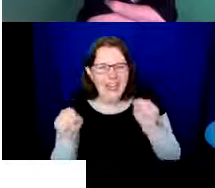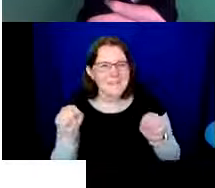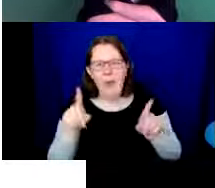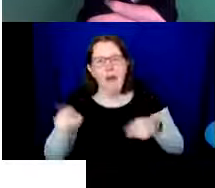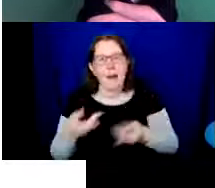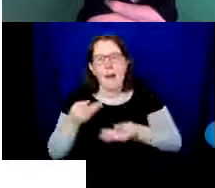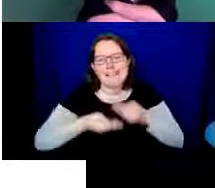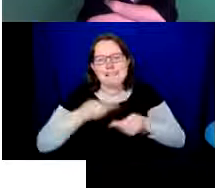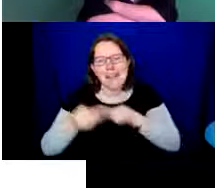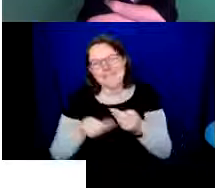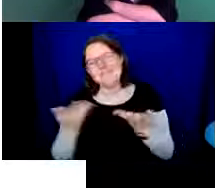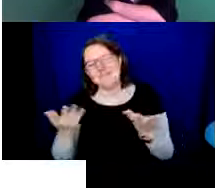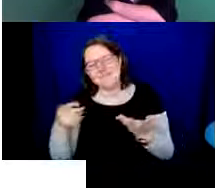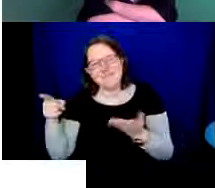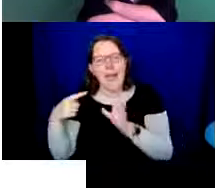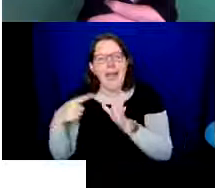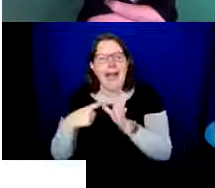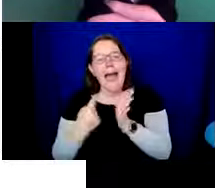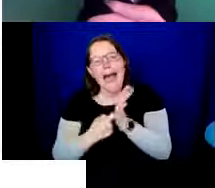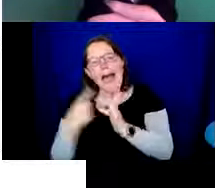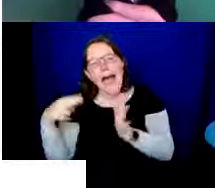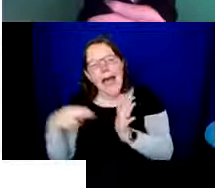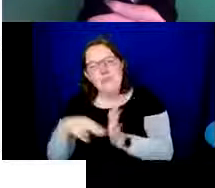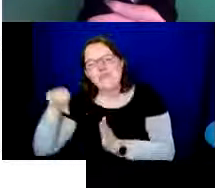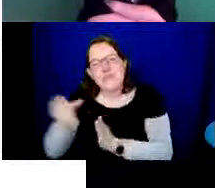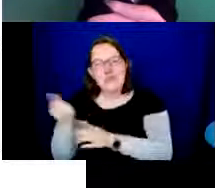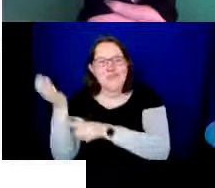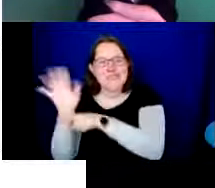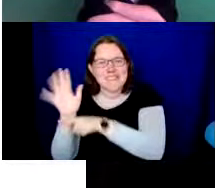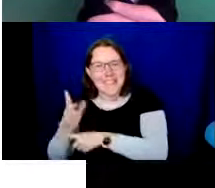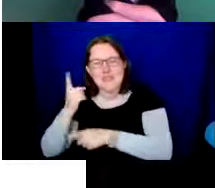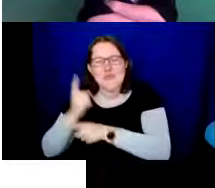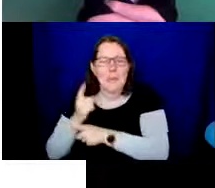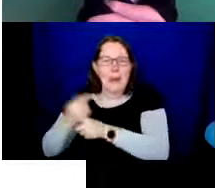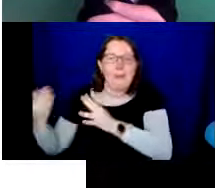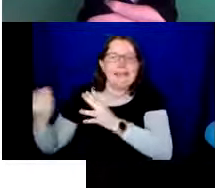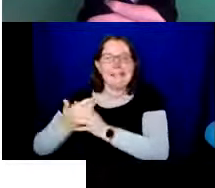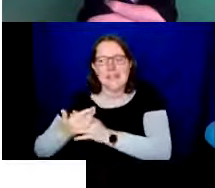shown you what he thinks an intervention is but the more and more we've thought about